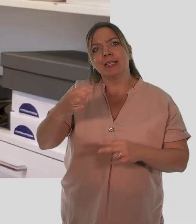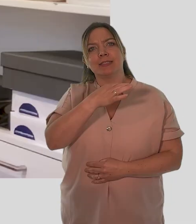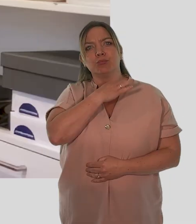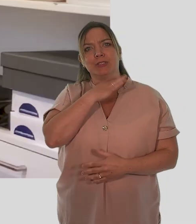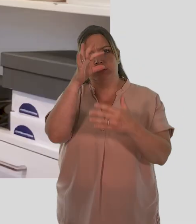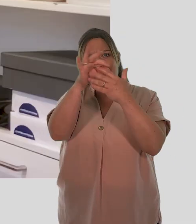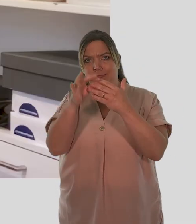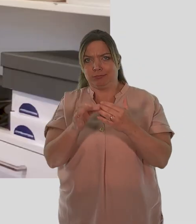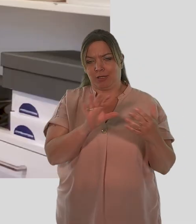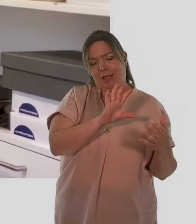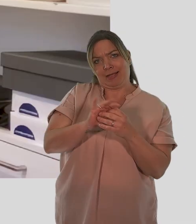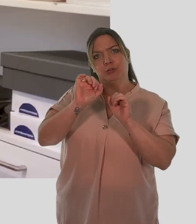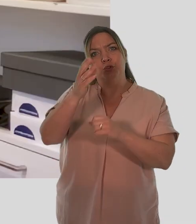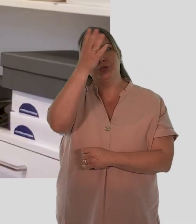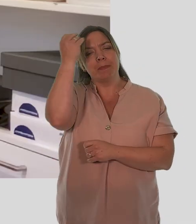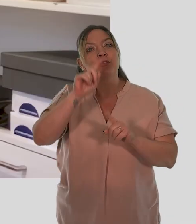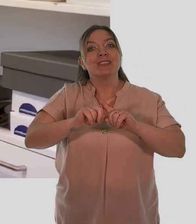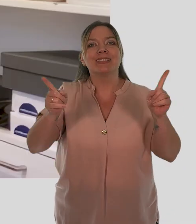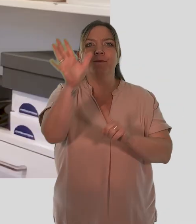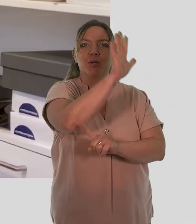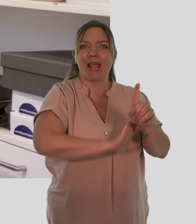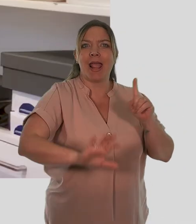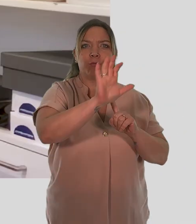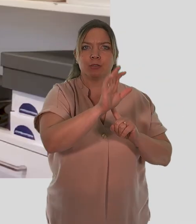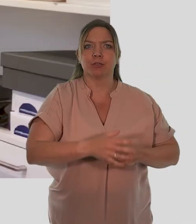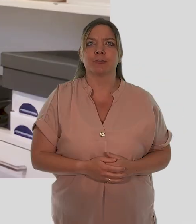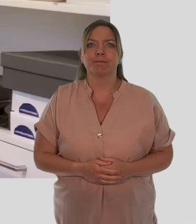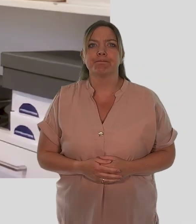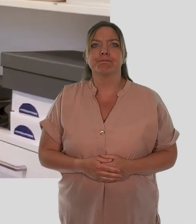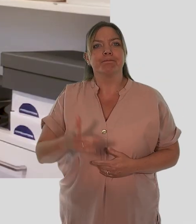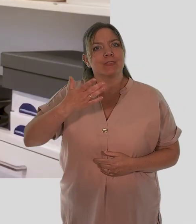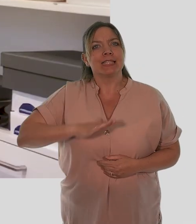that drive dementia in Chinese and Japanese patients with familial diseases.